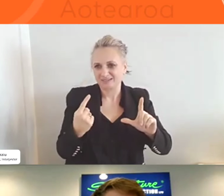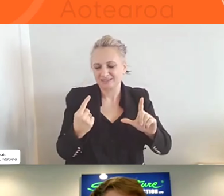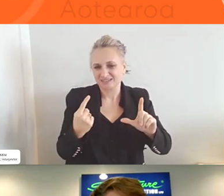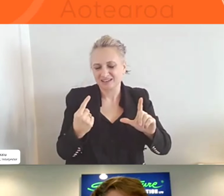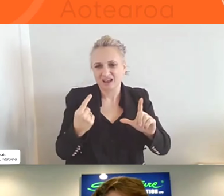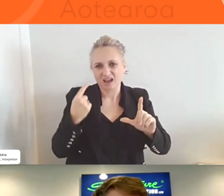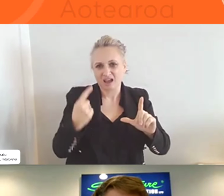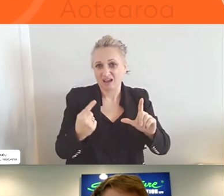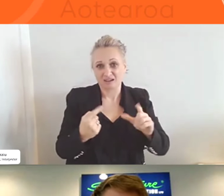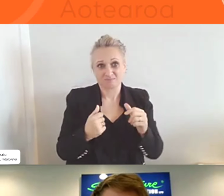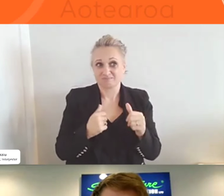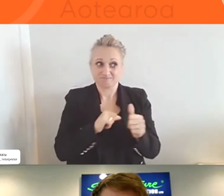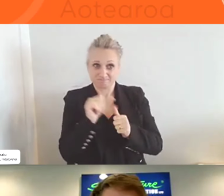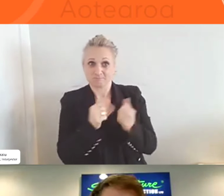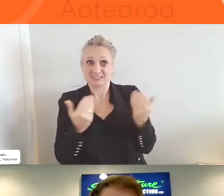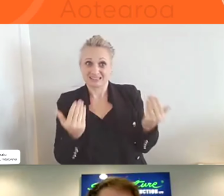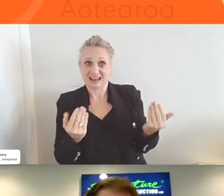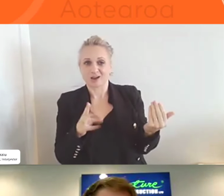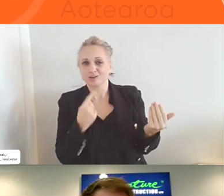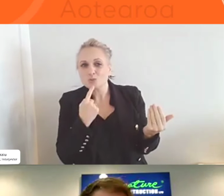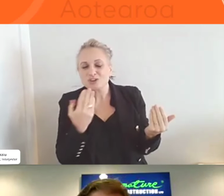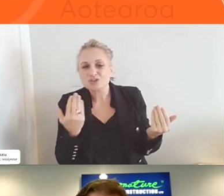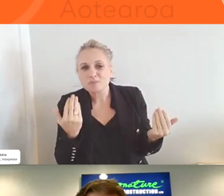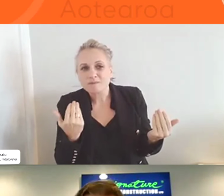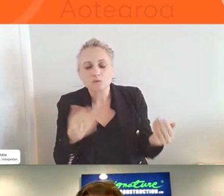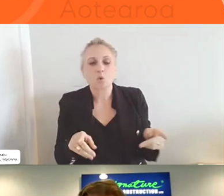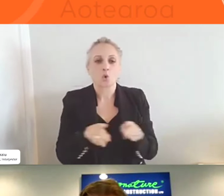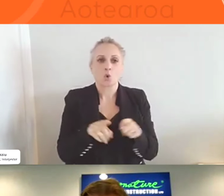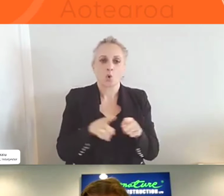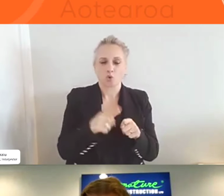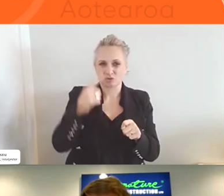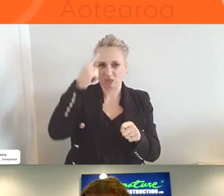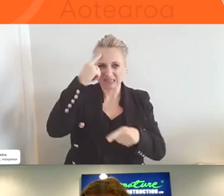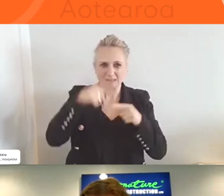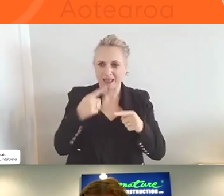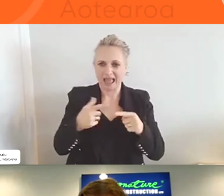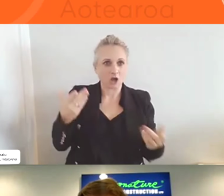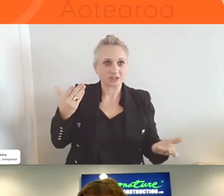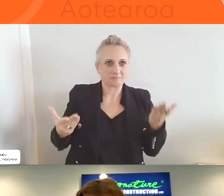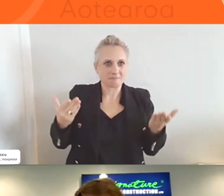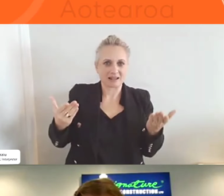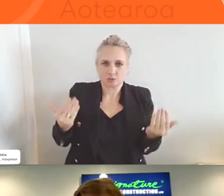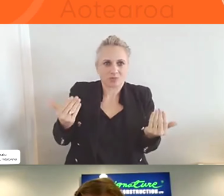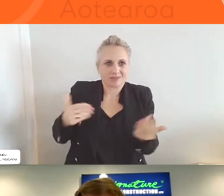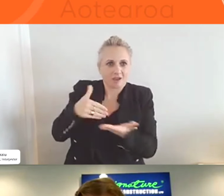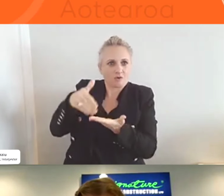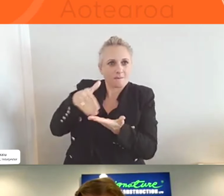now, as you said, along with the balance of the market. Steve? Yeah,